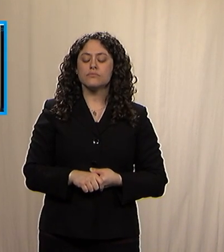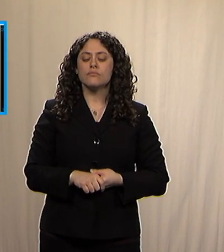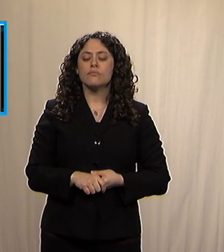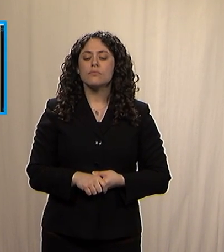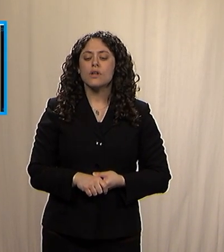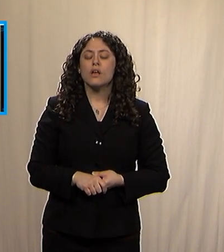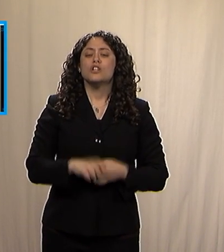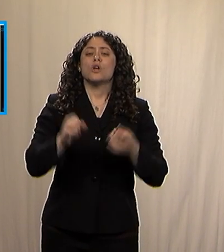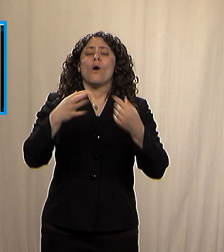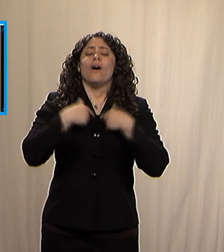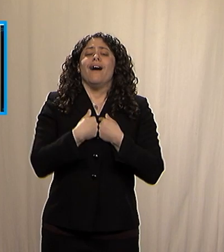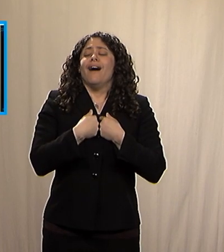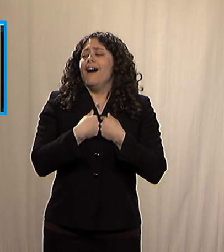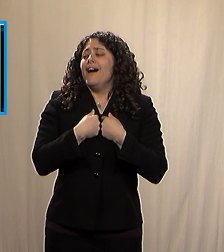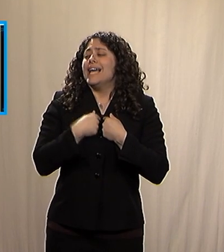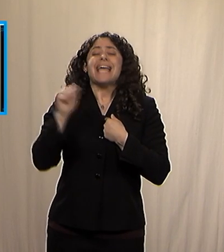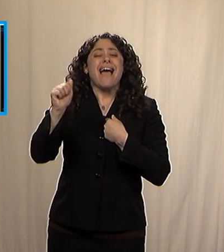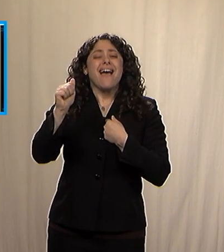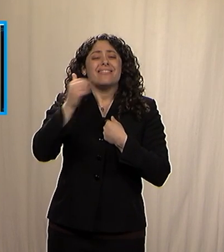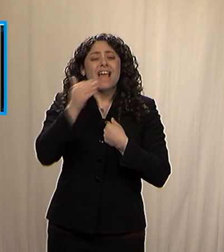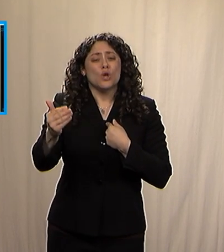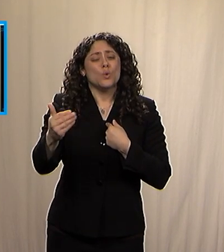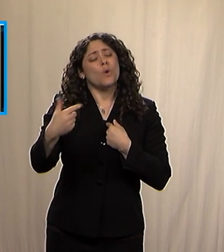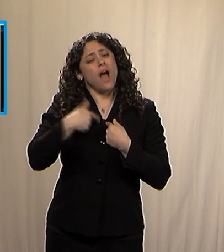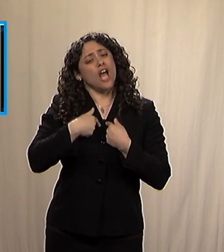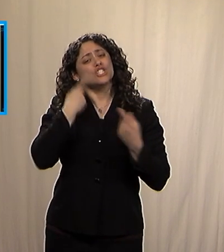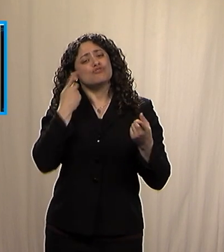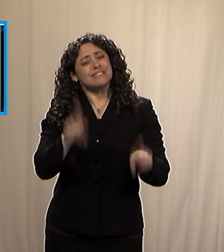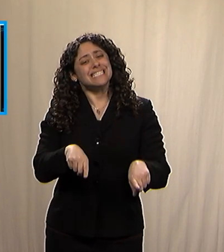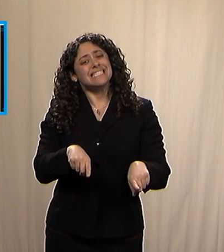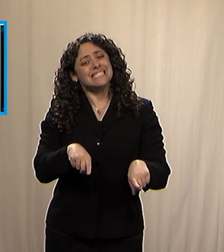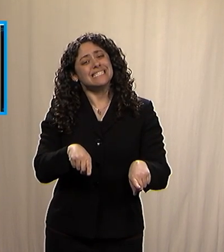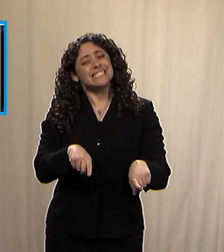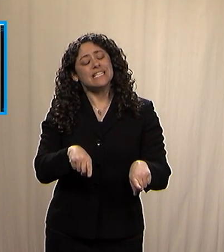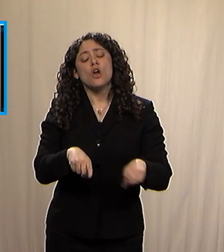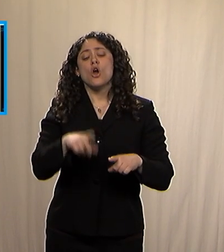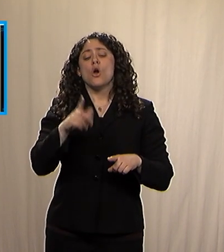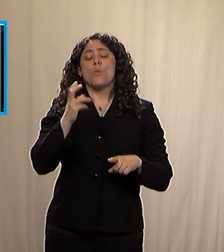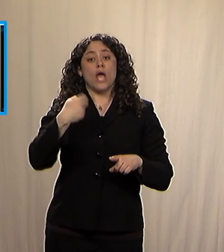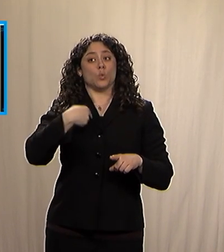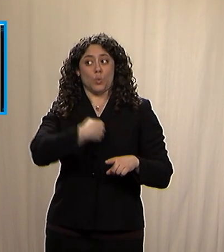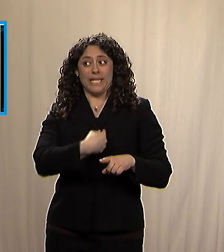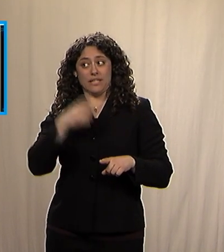Thanks. I agree. And when we came up with this, we put that word "space" next to role.